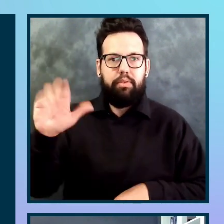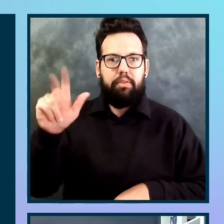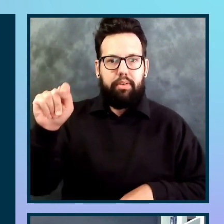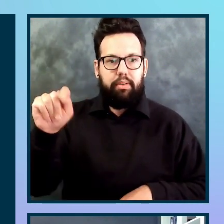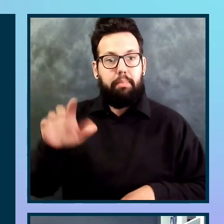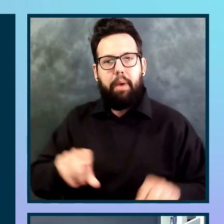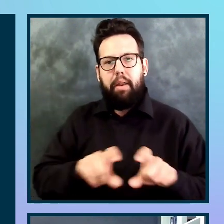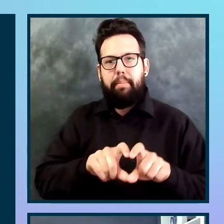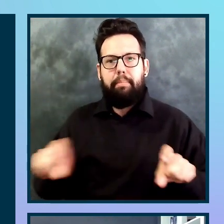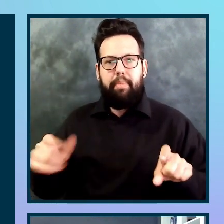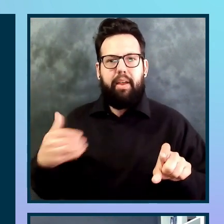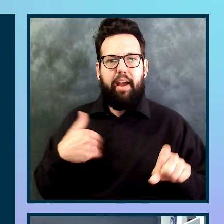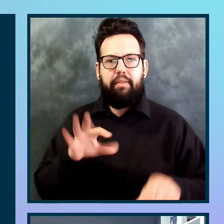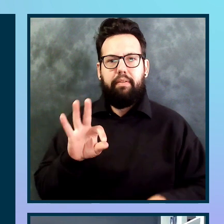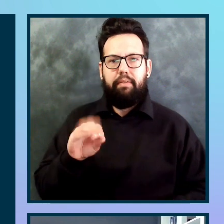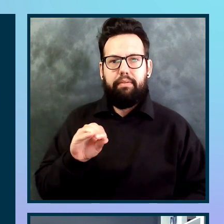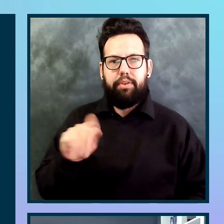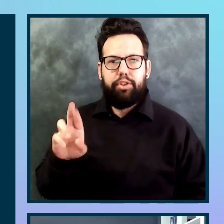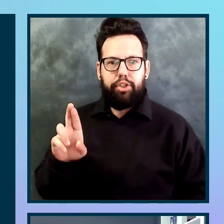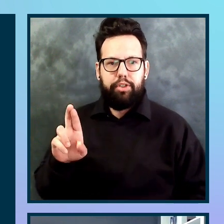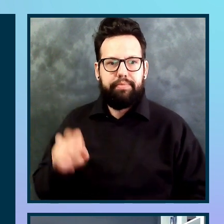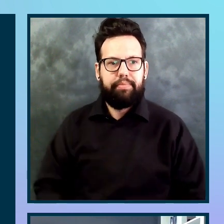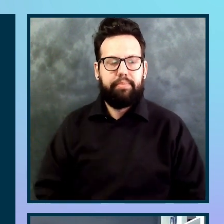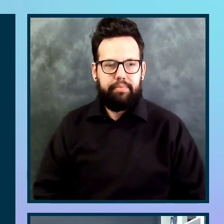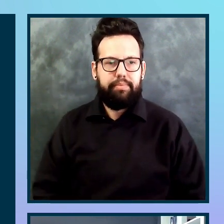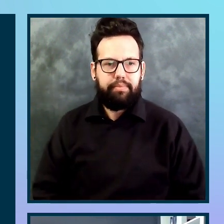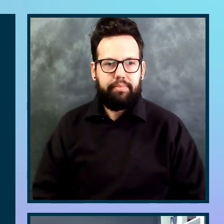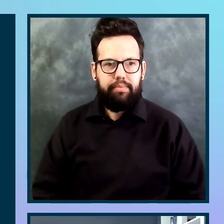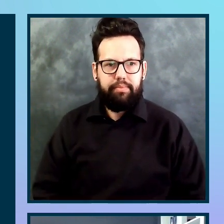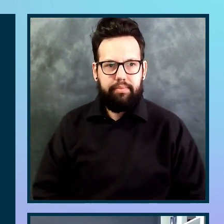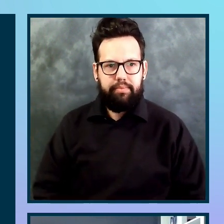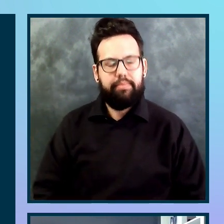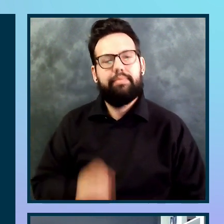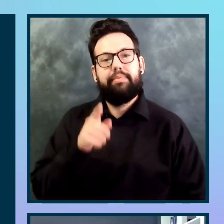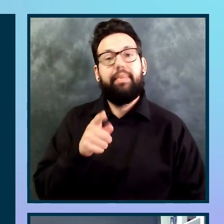So search result page is a really important page in any eCommerce